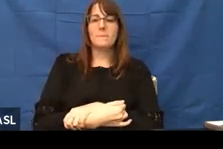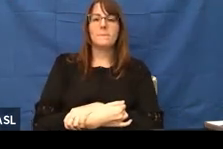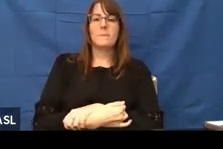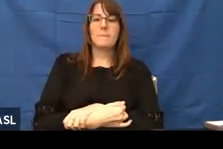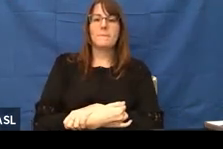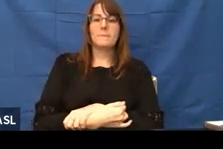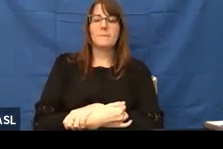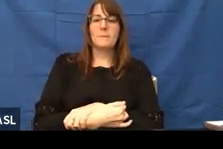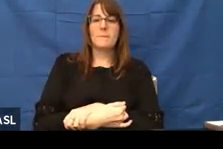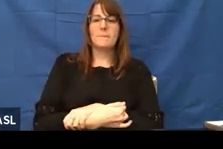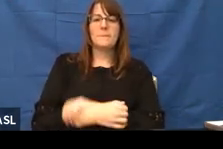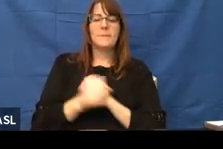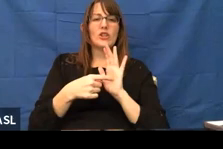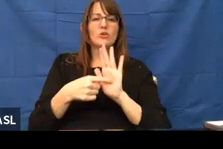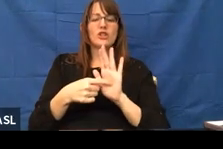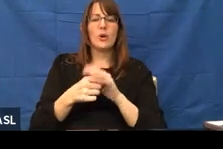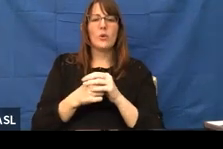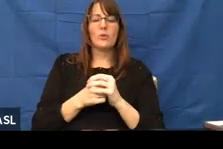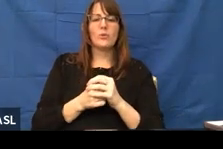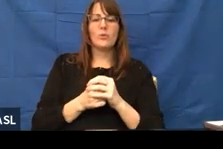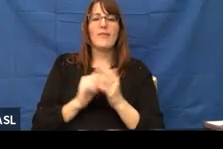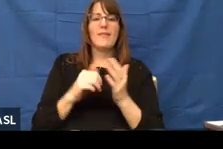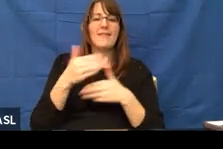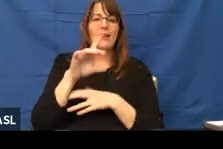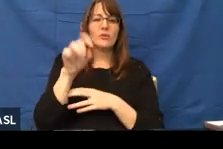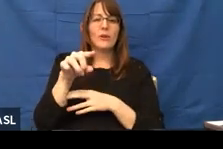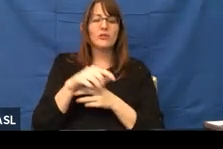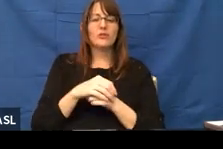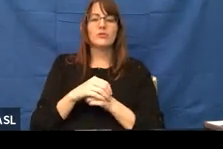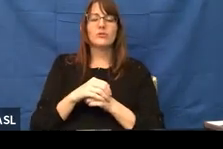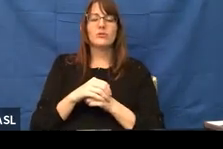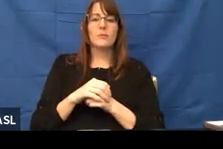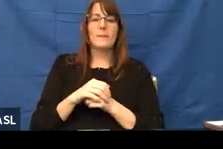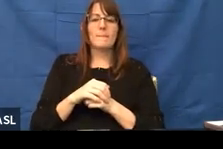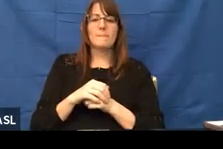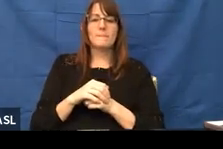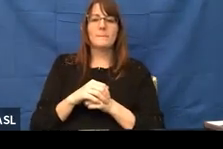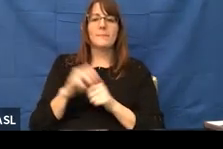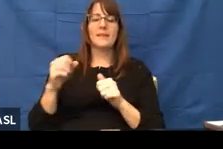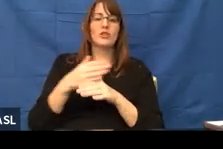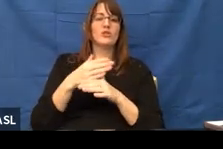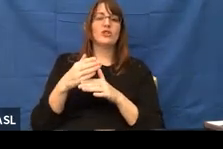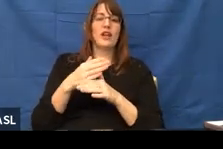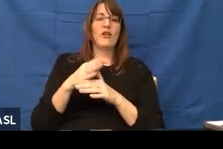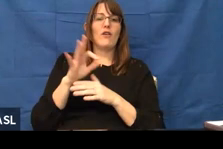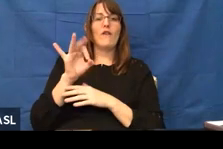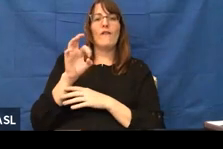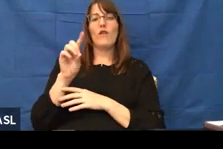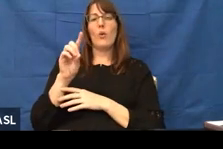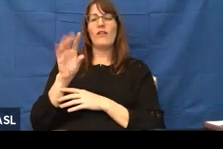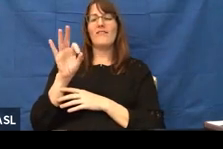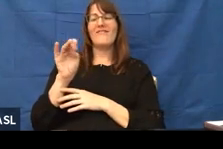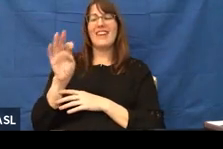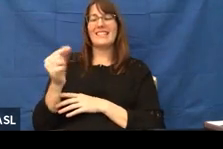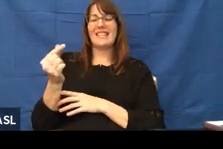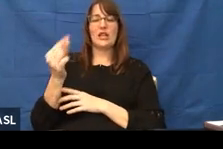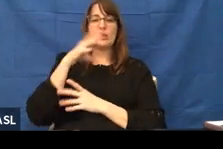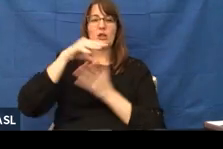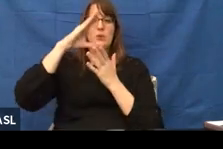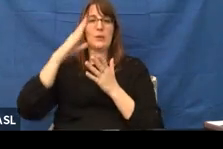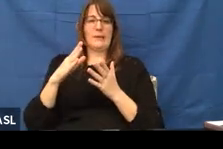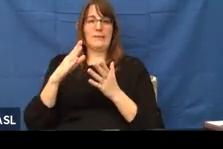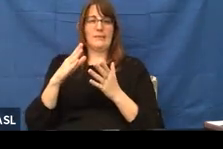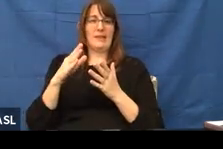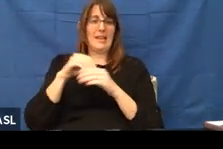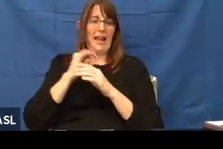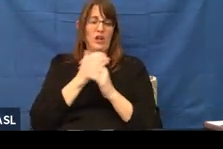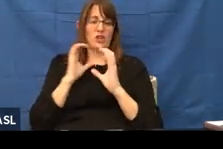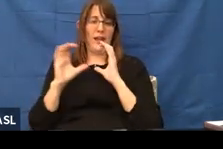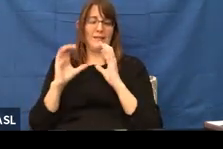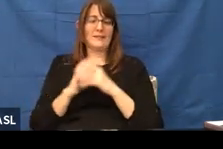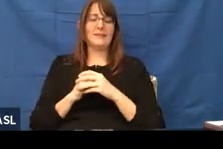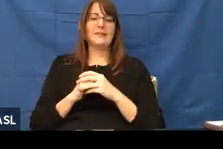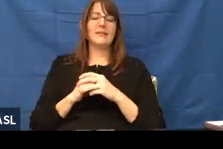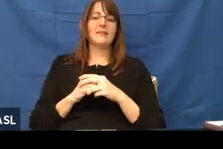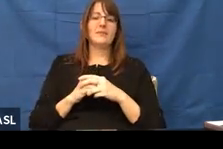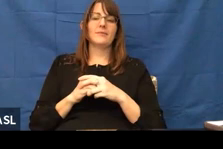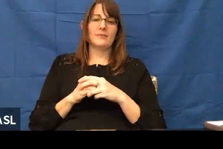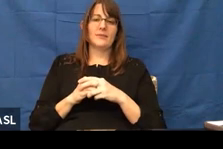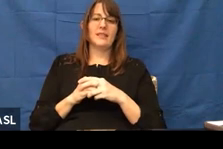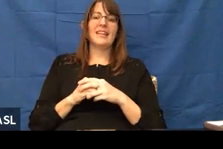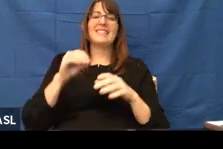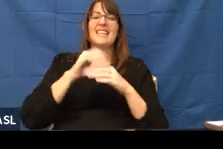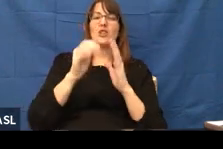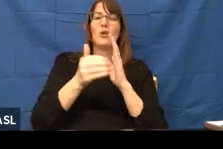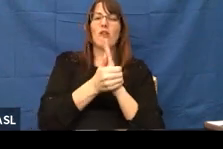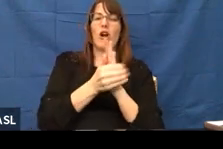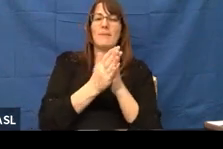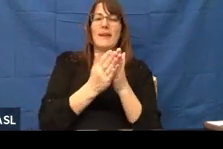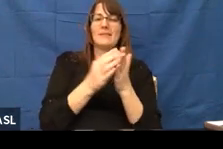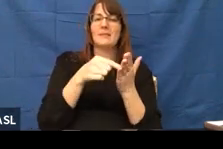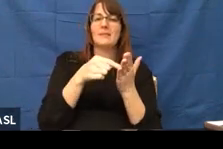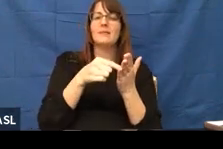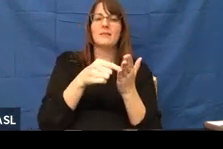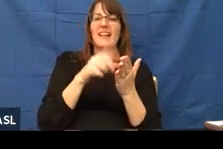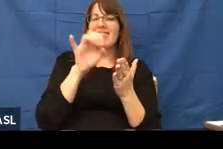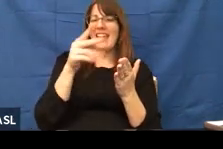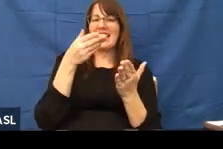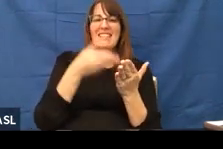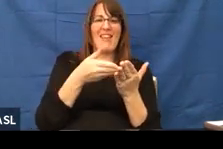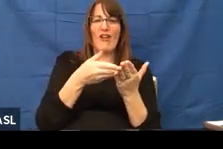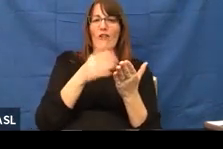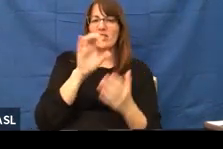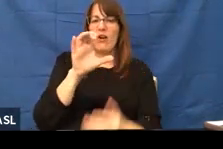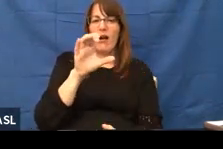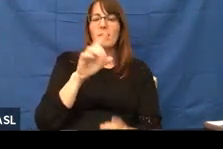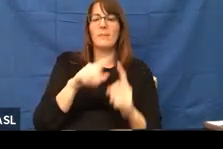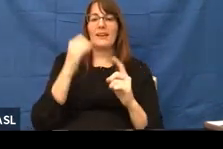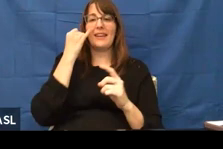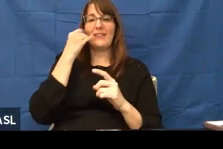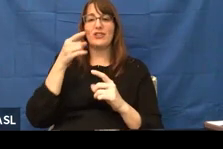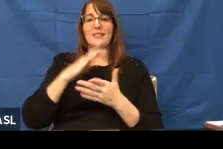Allison Frenzel : Yeah. So the next question is, can you share forward facing student template link in the chat. So, and that is one of the templates on your document and the link is in the chat and it has all the resources, but if Jules nice and feels like picking that one out for your she